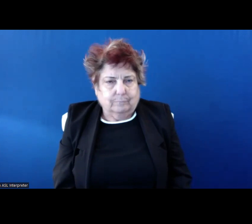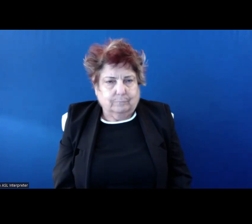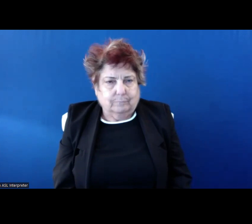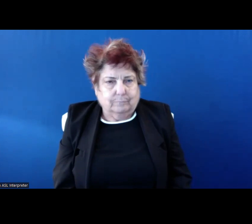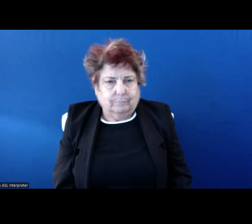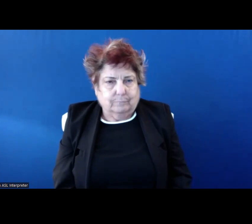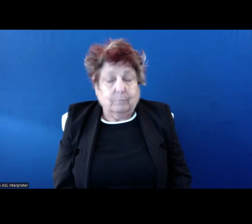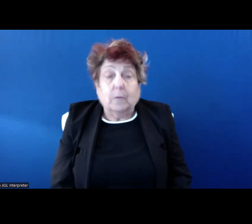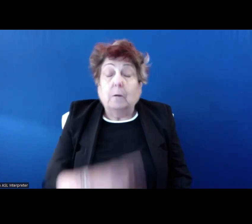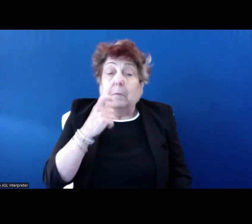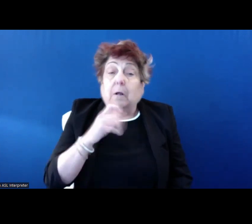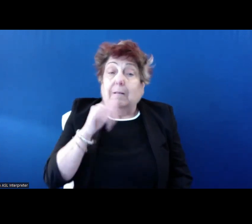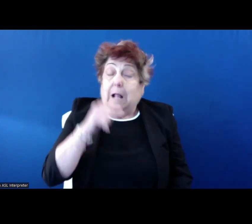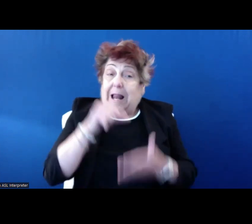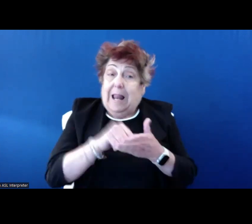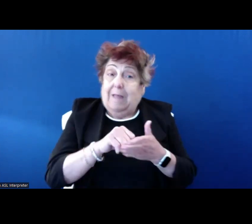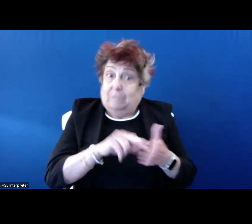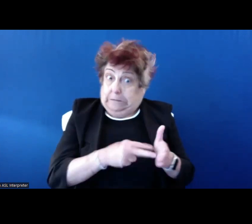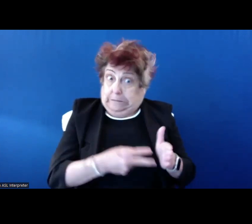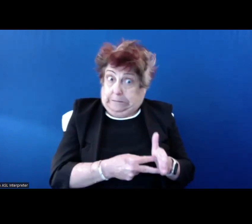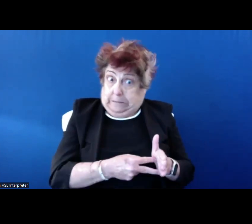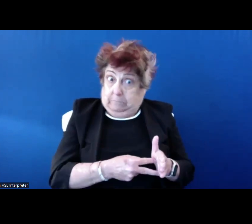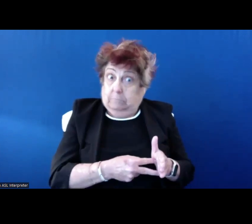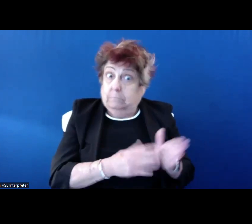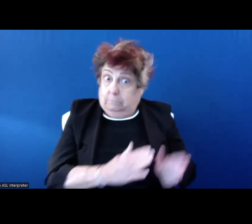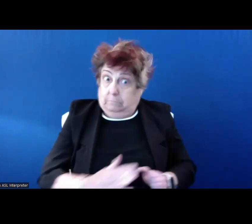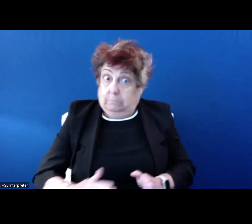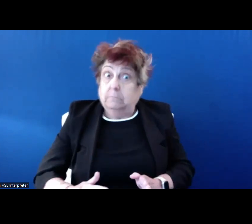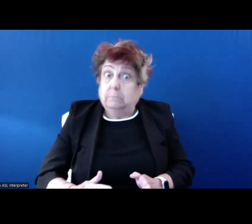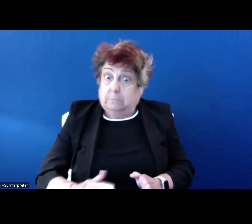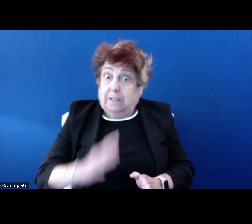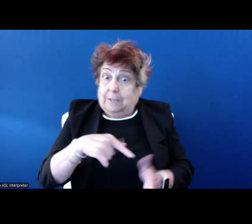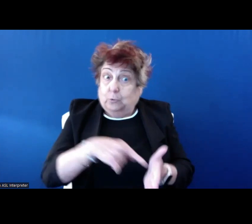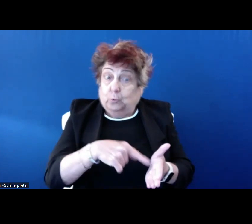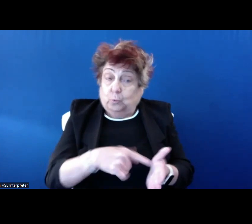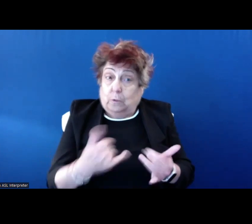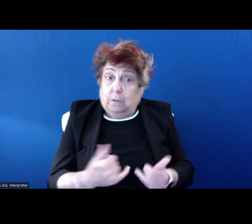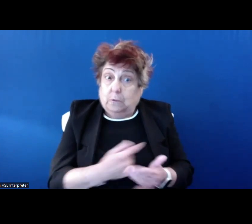is due this week, can a state agency submit its letter of intent without a